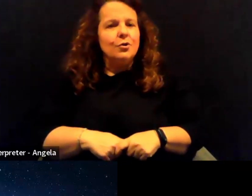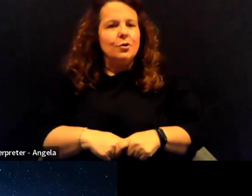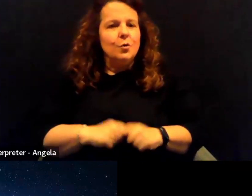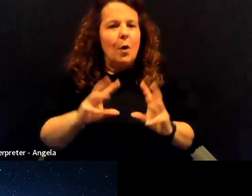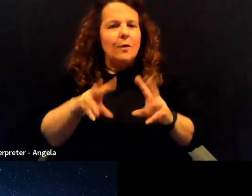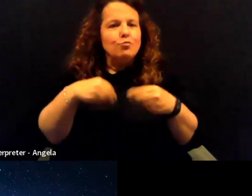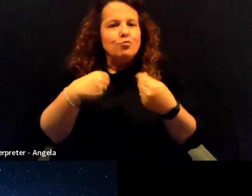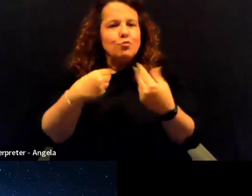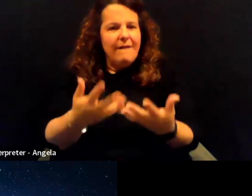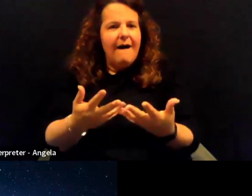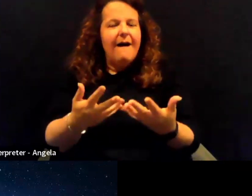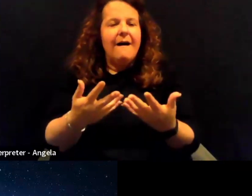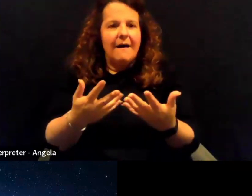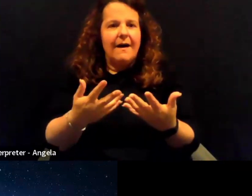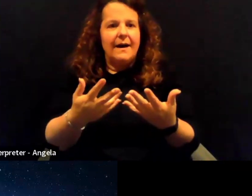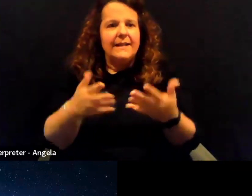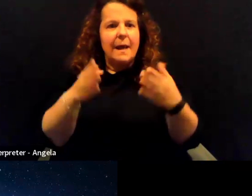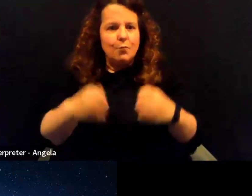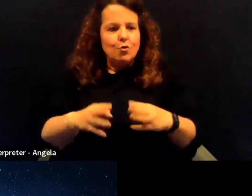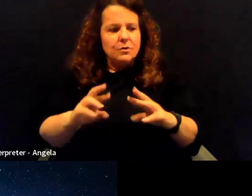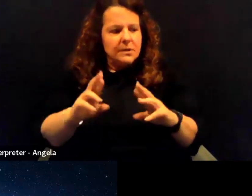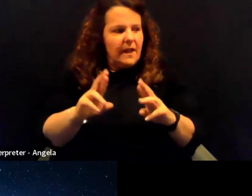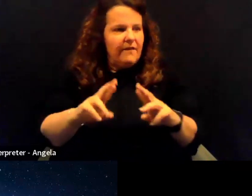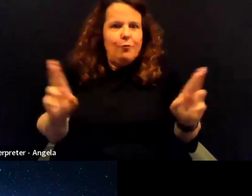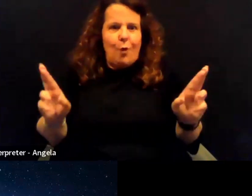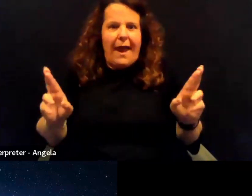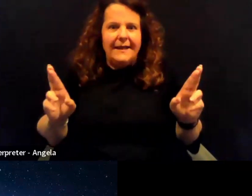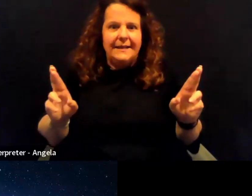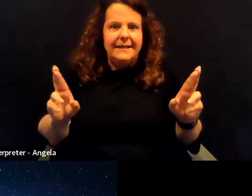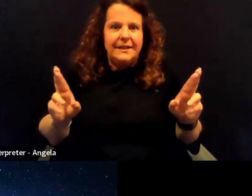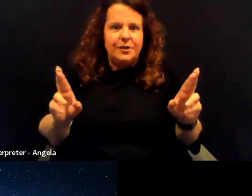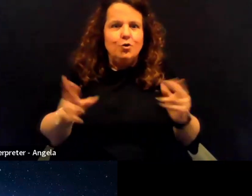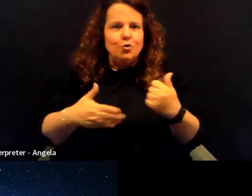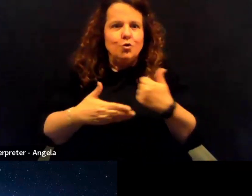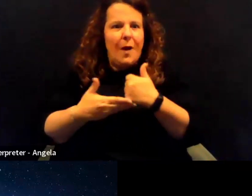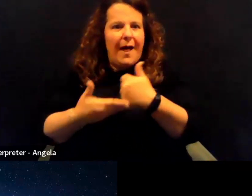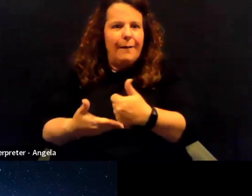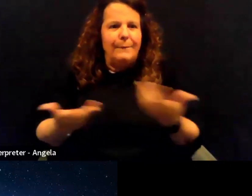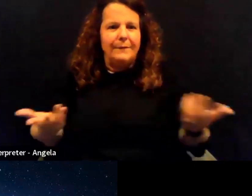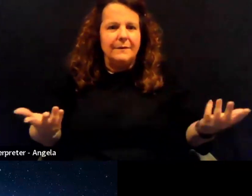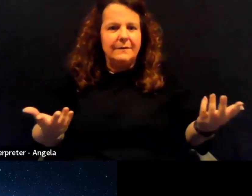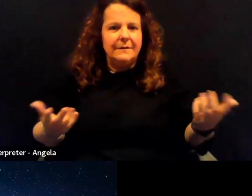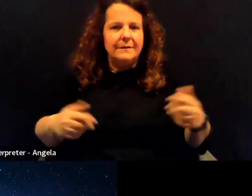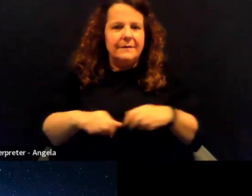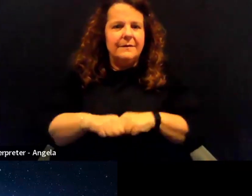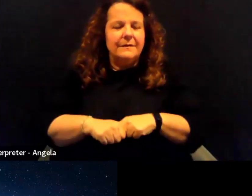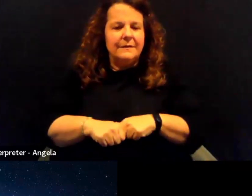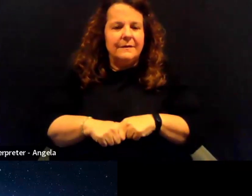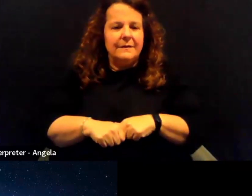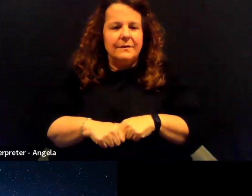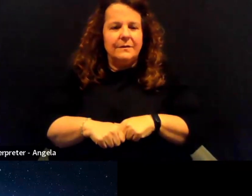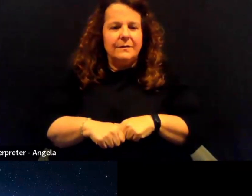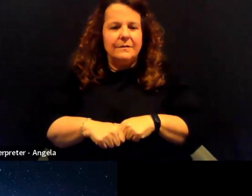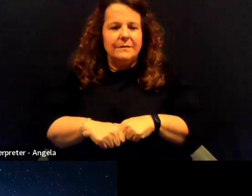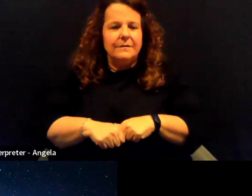they are primed and have everything that they need to help you get your advocacy request addressed.